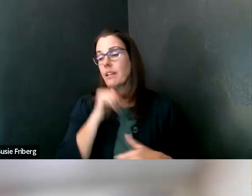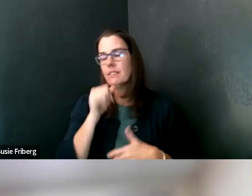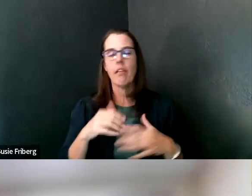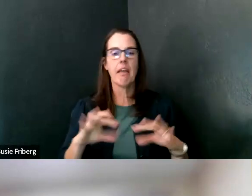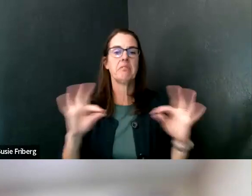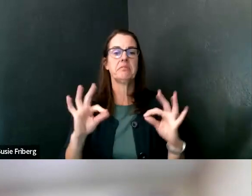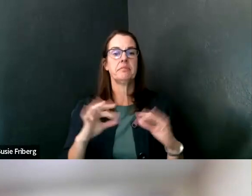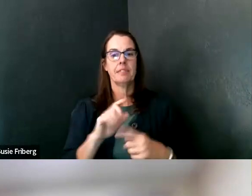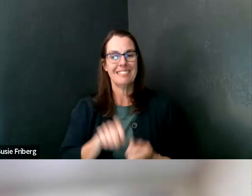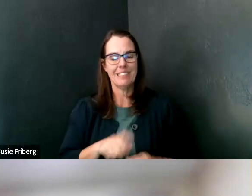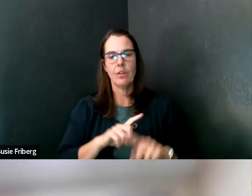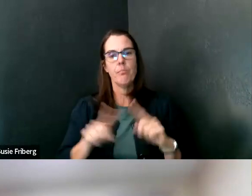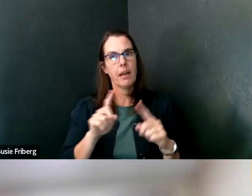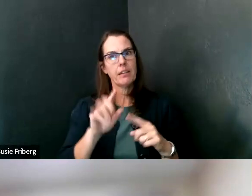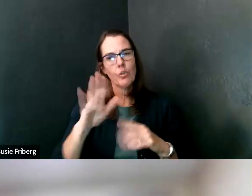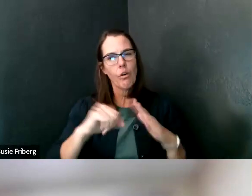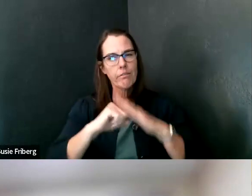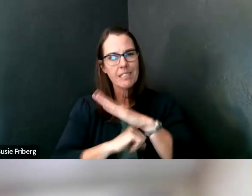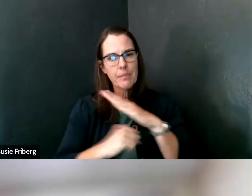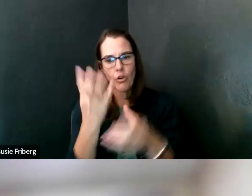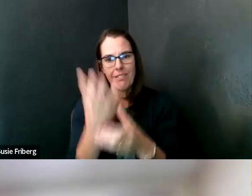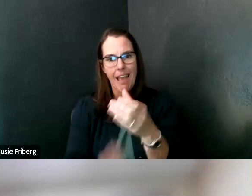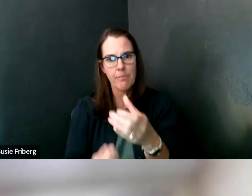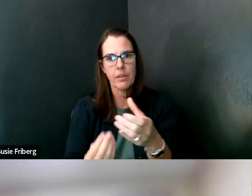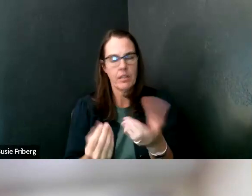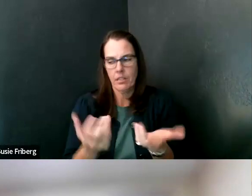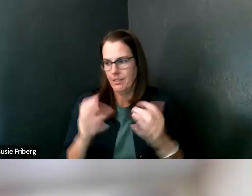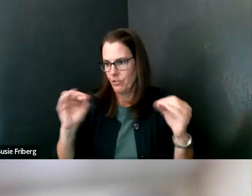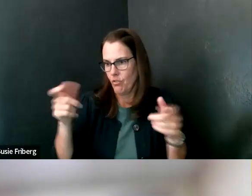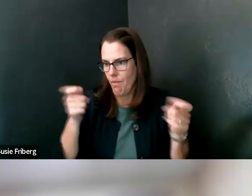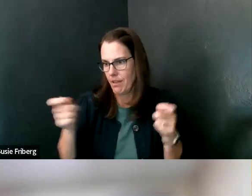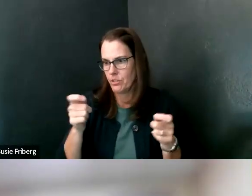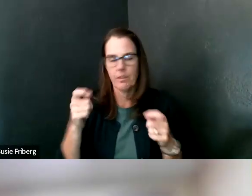a fundamental gap in the framework that highlights the nearly unmanageable complexity of your task,